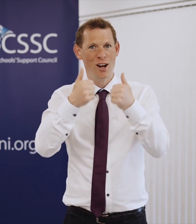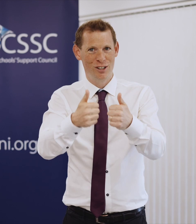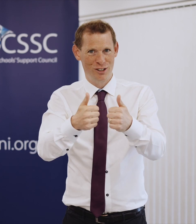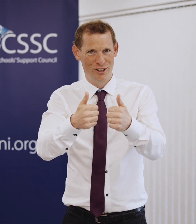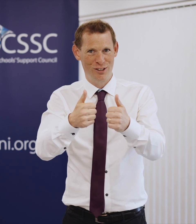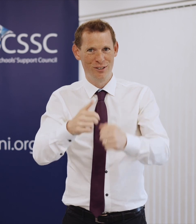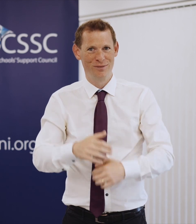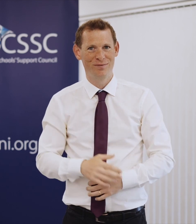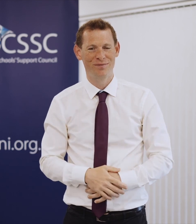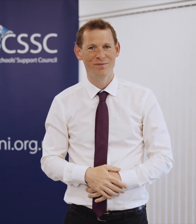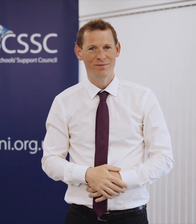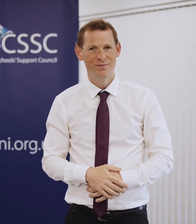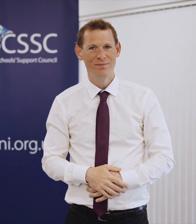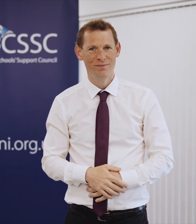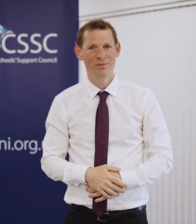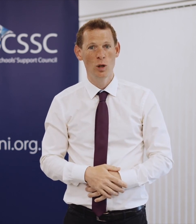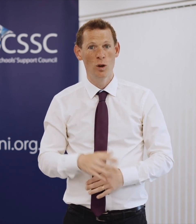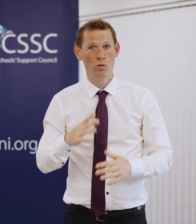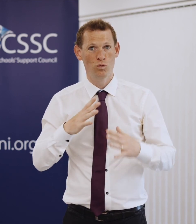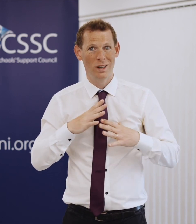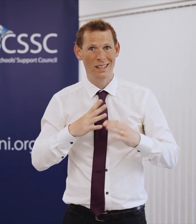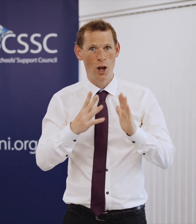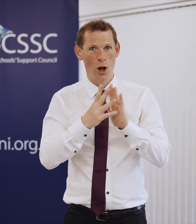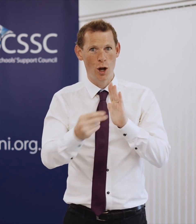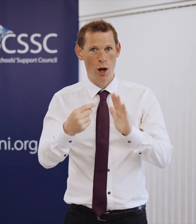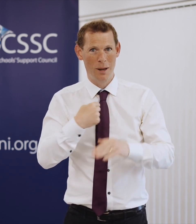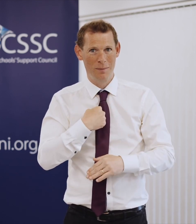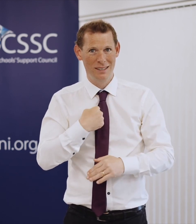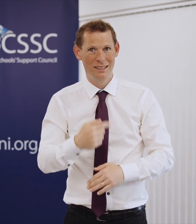and this is a greeting: How are you? Are we ready to copy along?